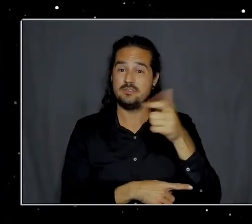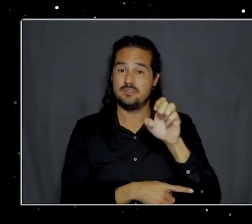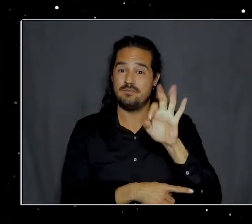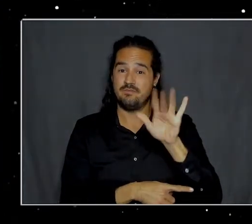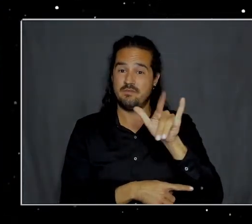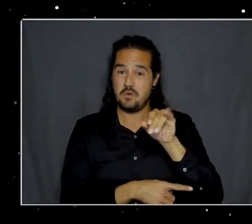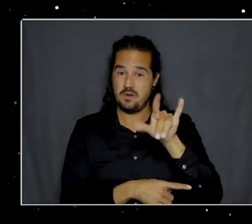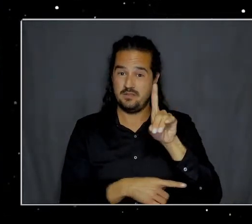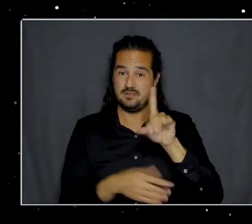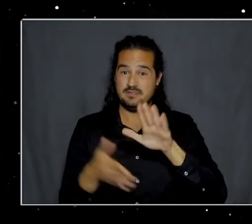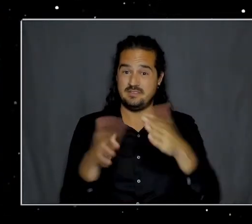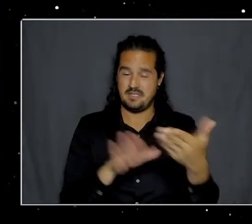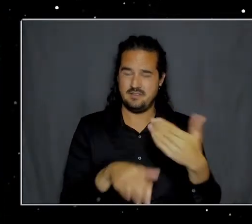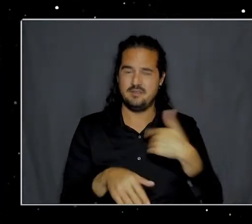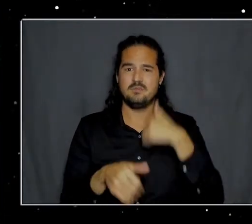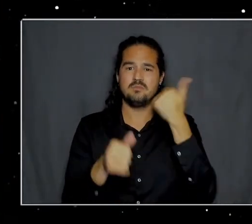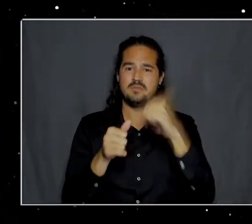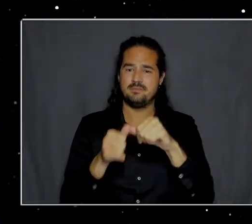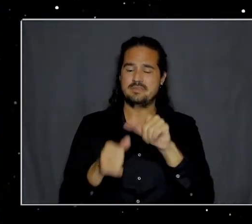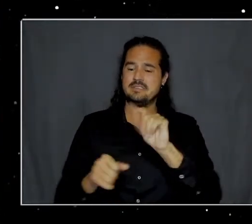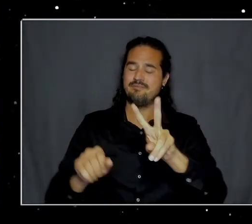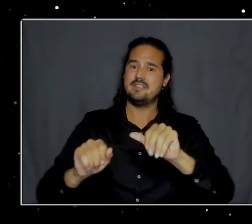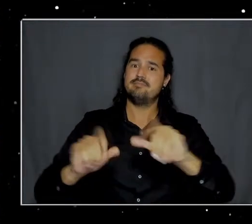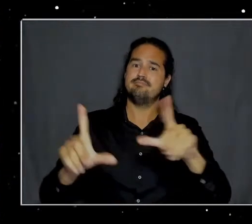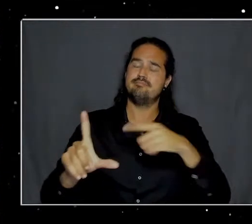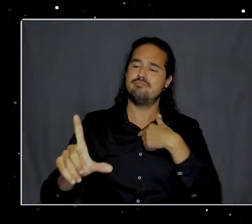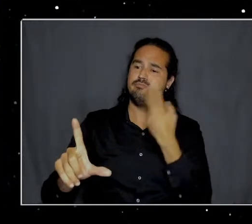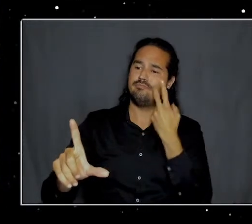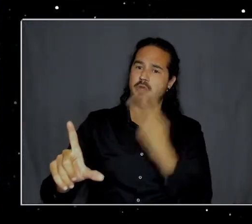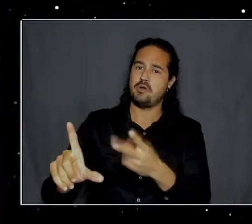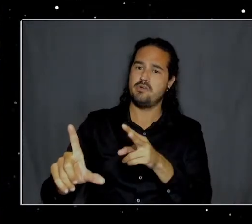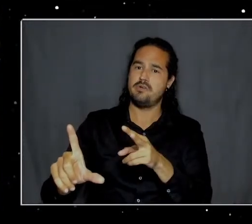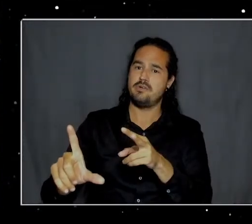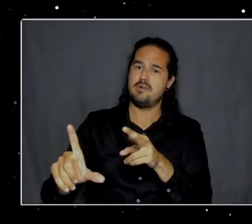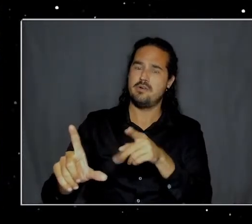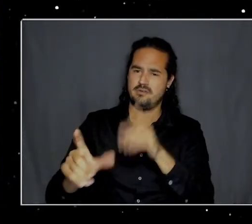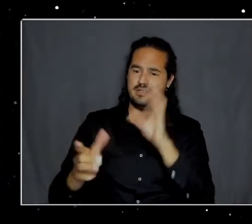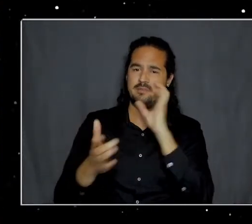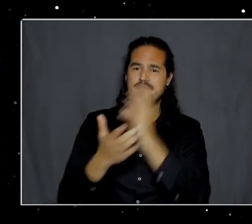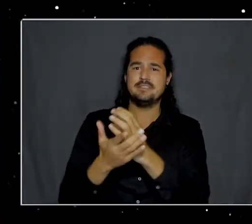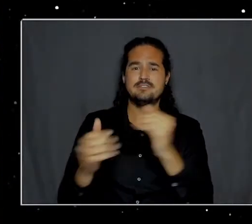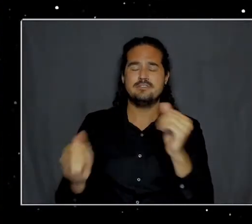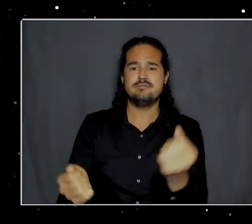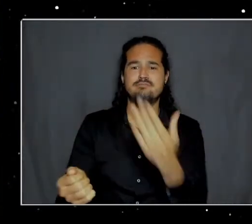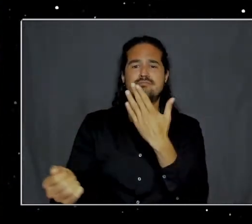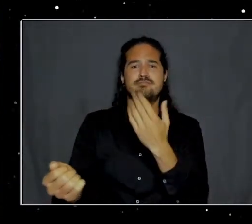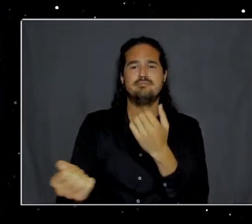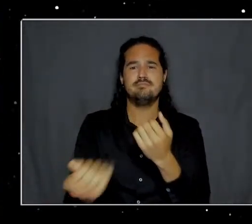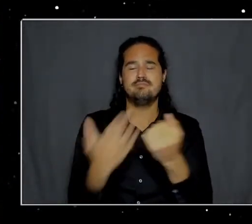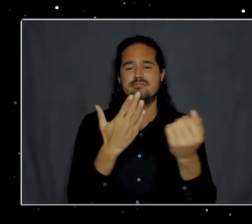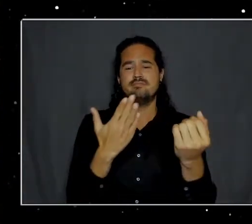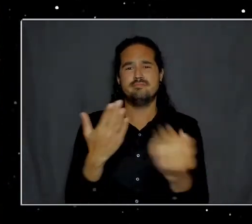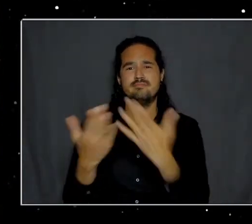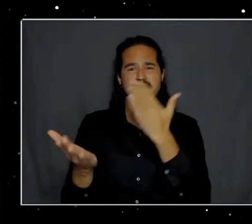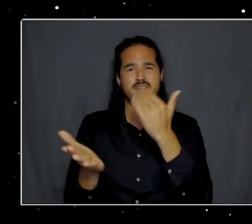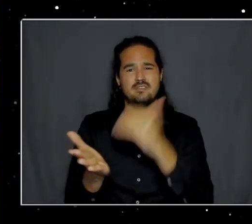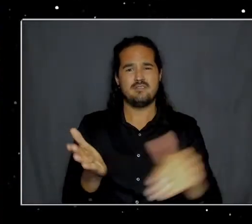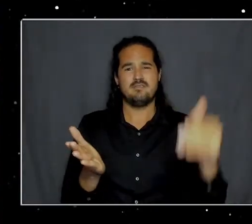AT THE TIME OF GEORGE FLOYD'S DEATH, I REMEMBER SITTING AND WATCHING IT ON TELEVISION AND SEEING THOSE IMAGES OVER AND